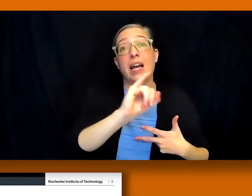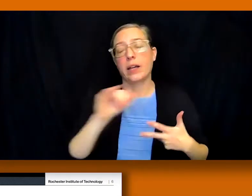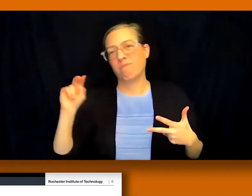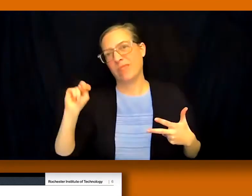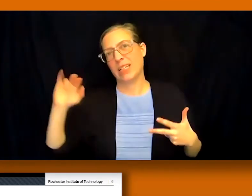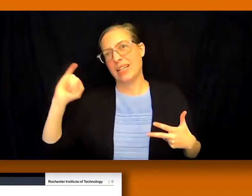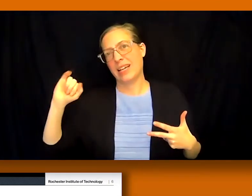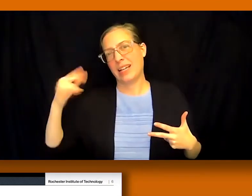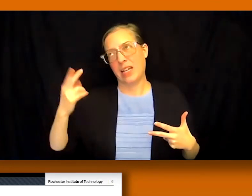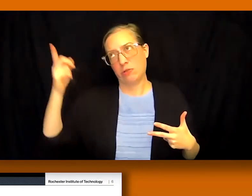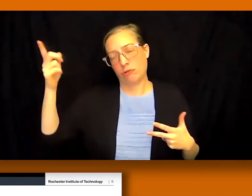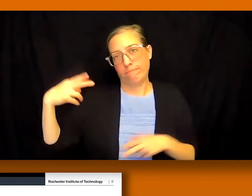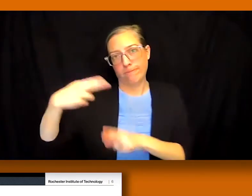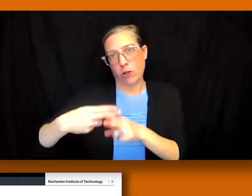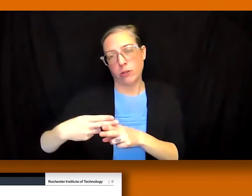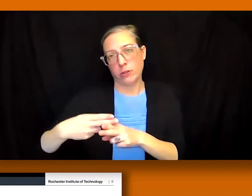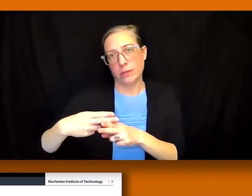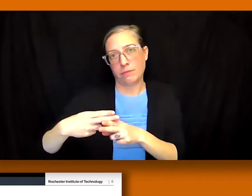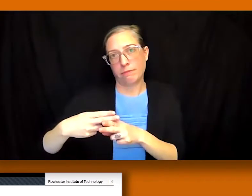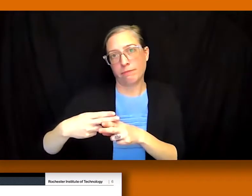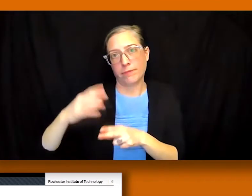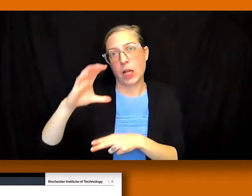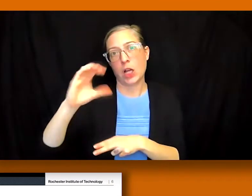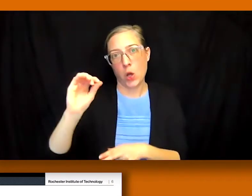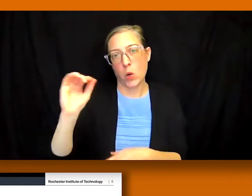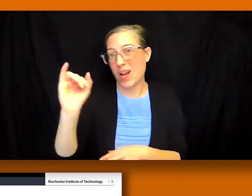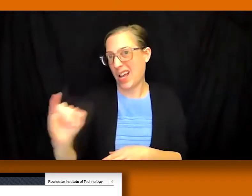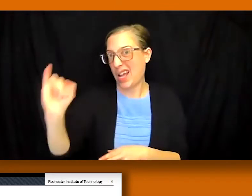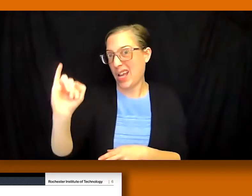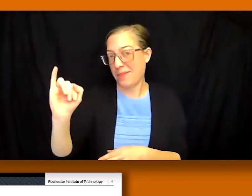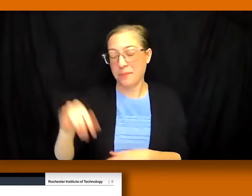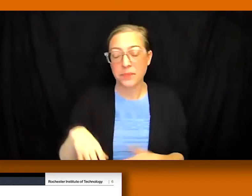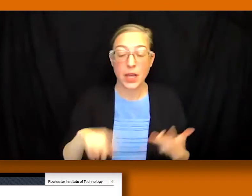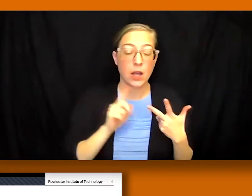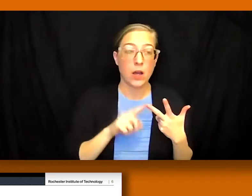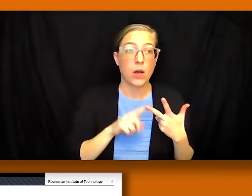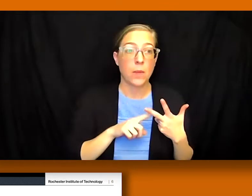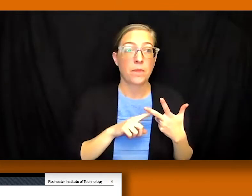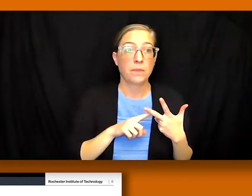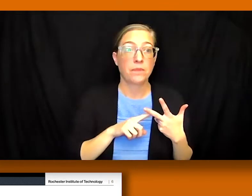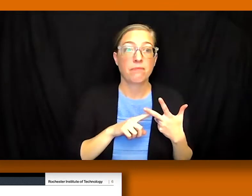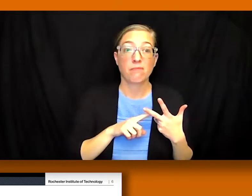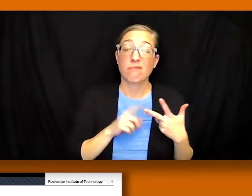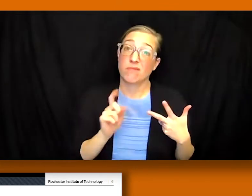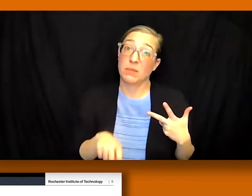and they are RIT-employed, or employees.